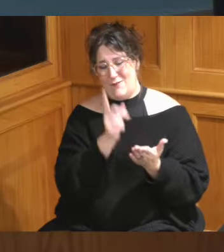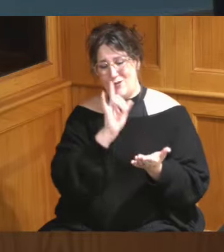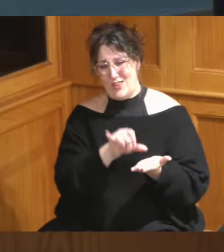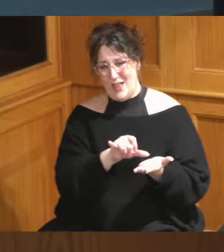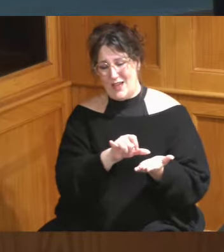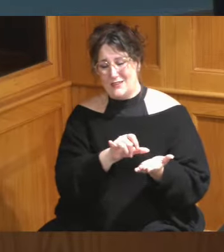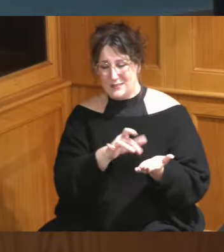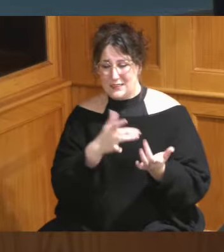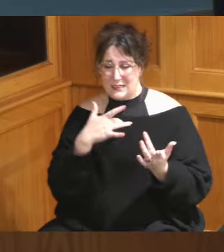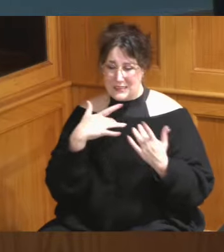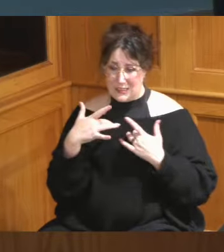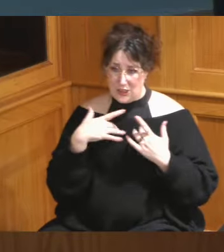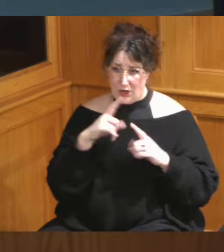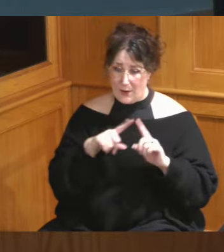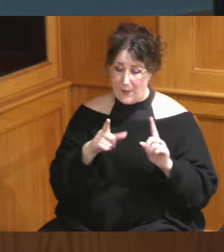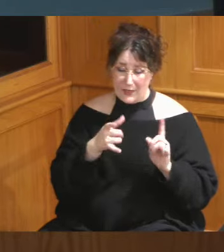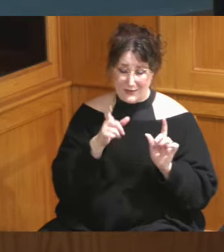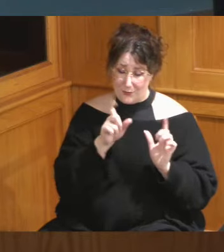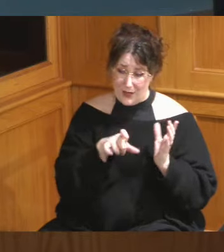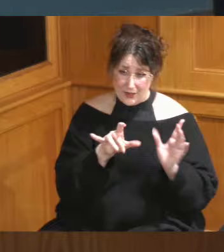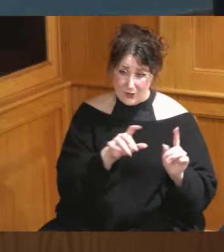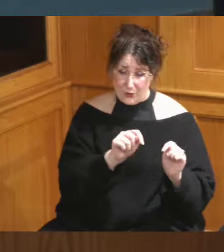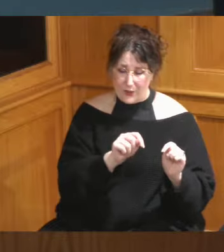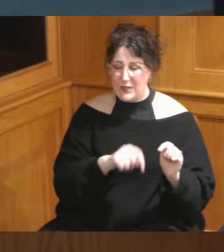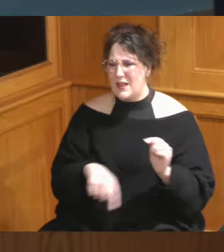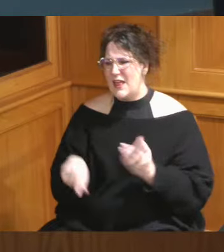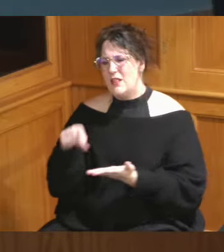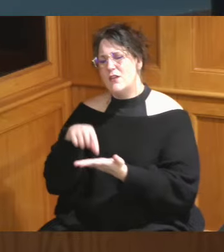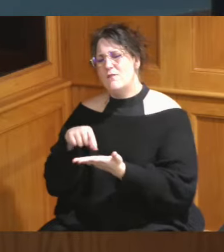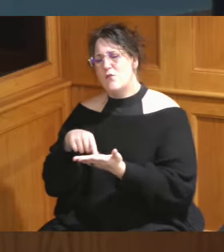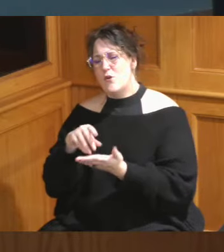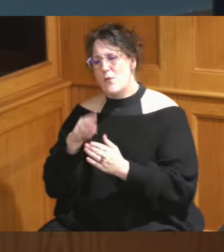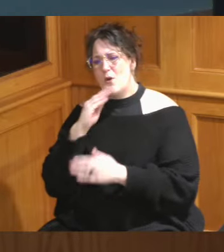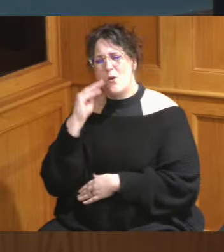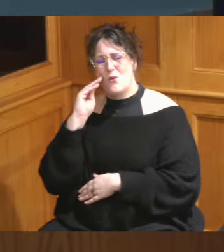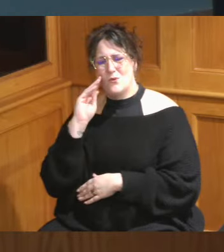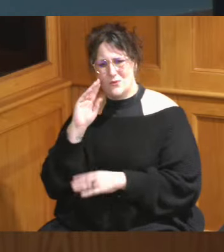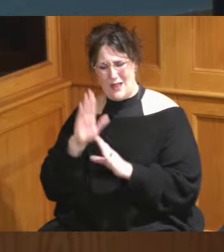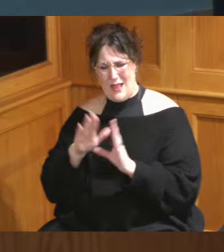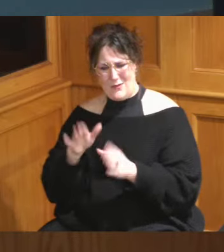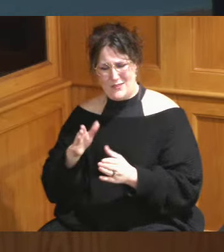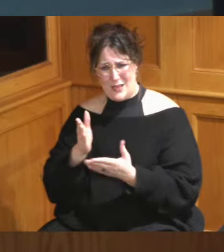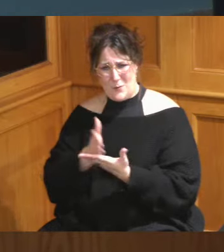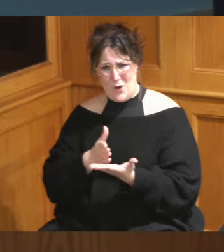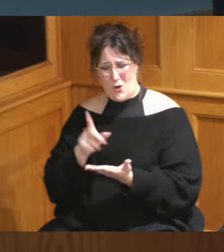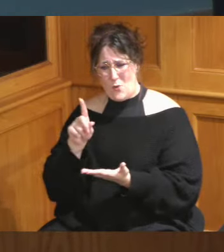that we had to do the affordable housing piece, the 1 million, I think this again is against the